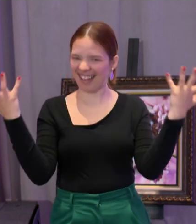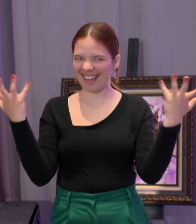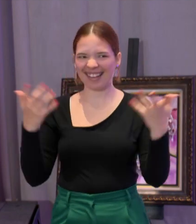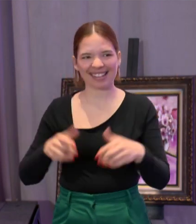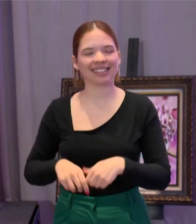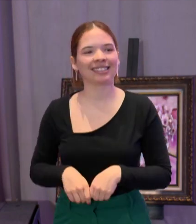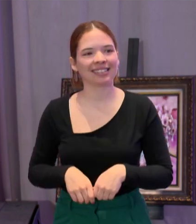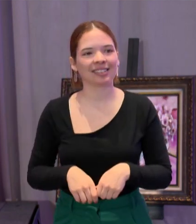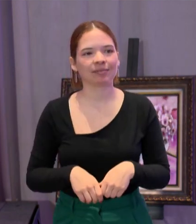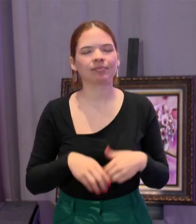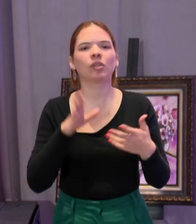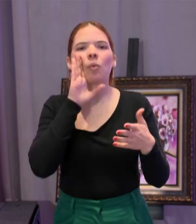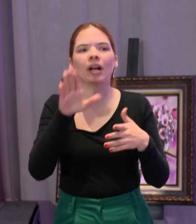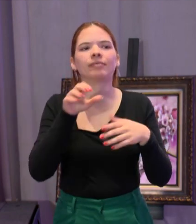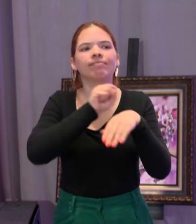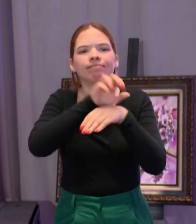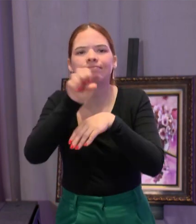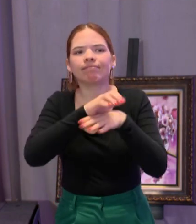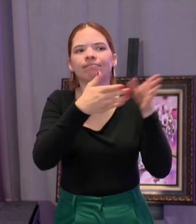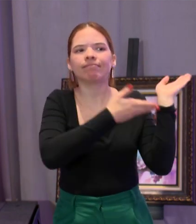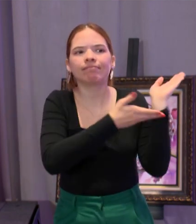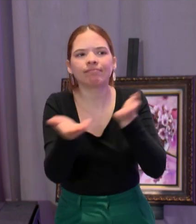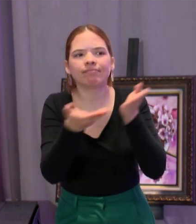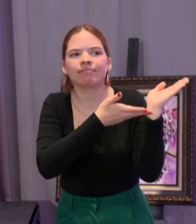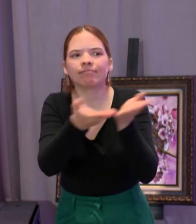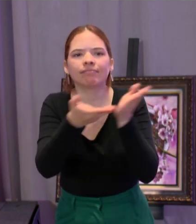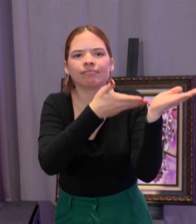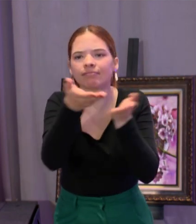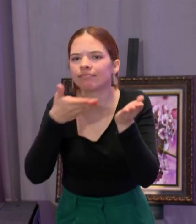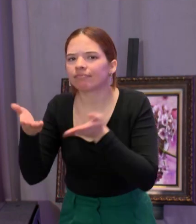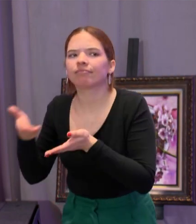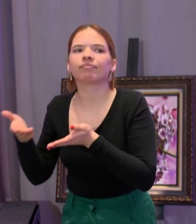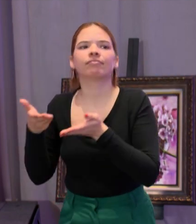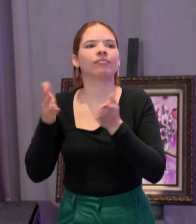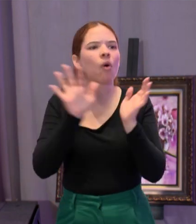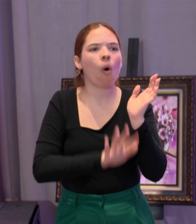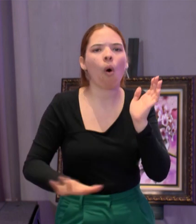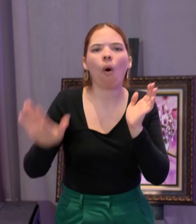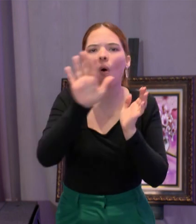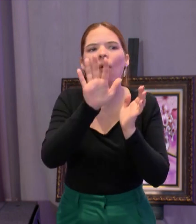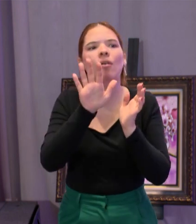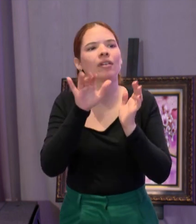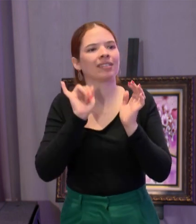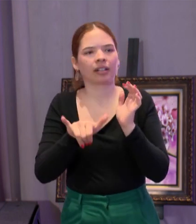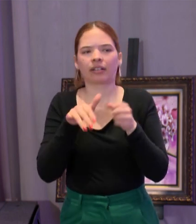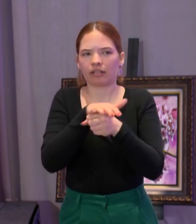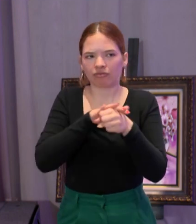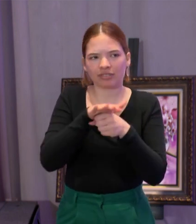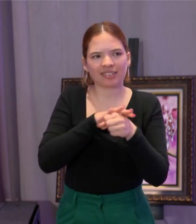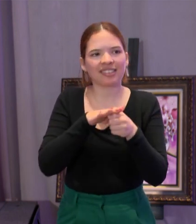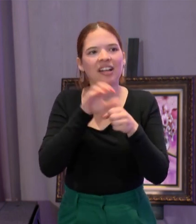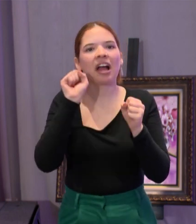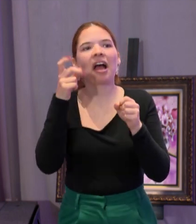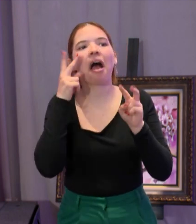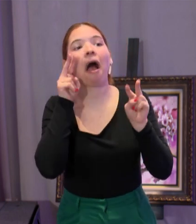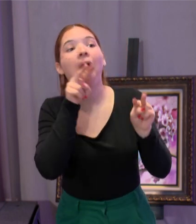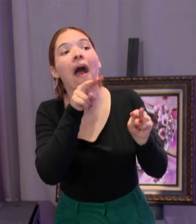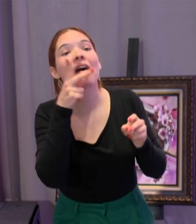WE'LL BE DELIVERING PACKAGES IN THAT VAN THROUGHOUT THE ENTIRE REGION, SO BE ON THE LOOKOUT FOR OUR SPECIAL CHERRY BLOSSOM